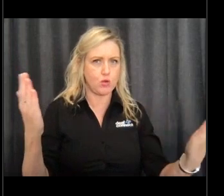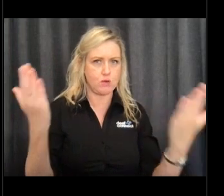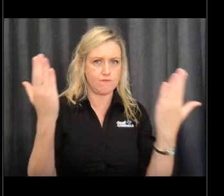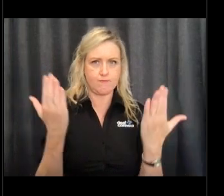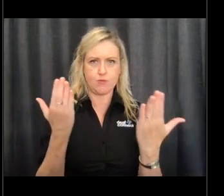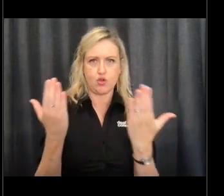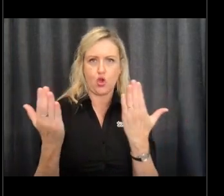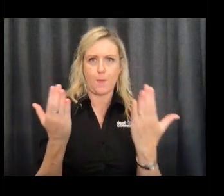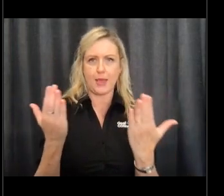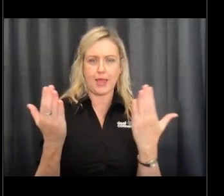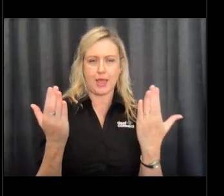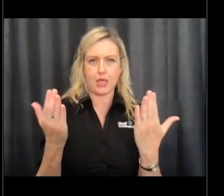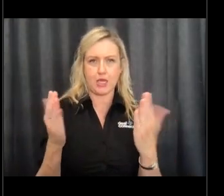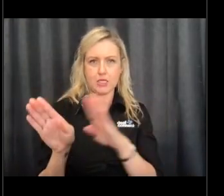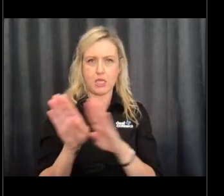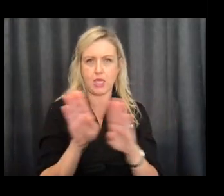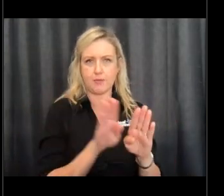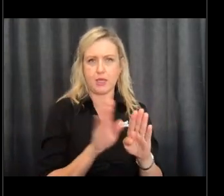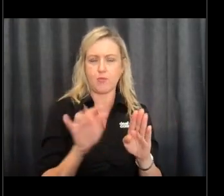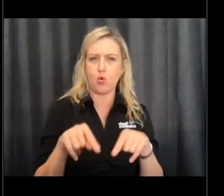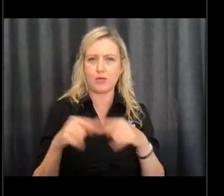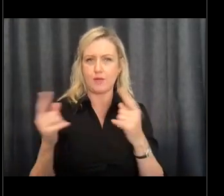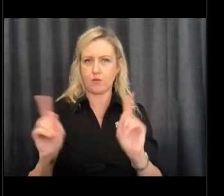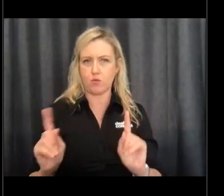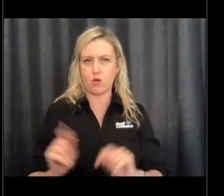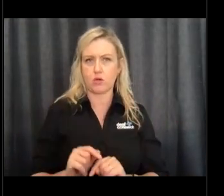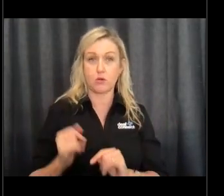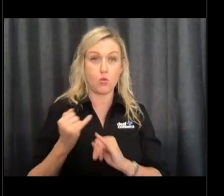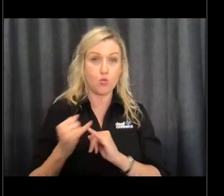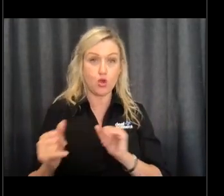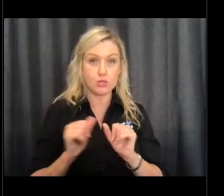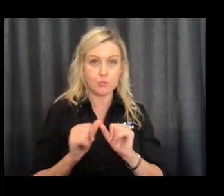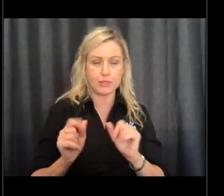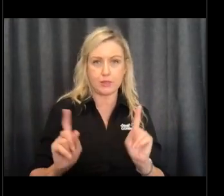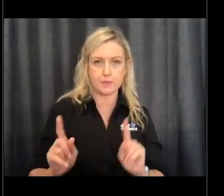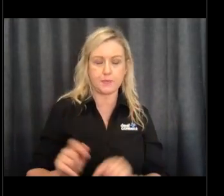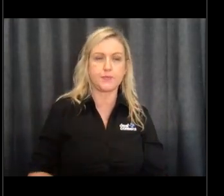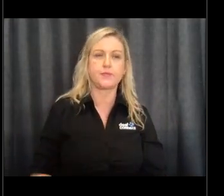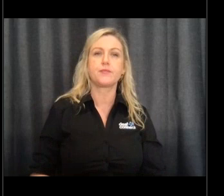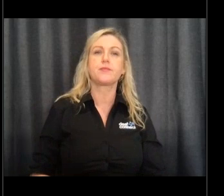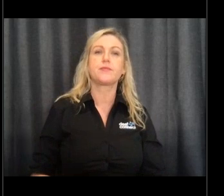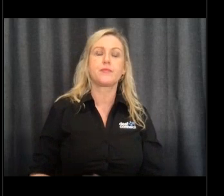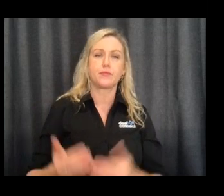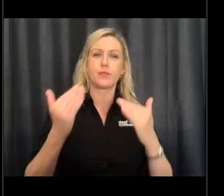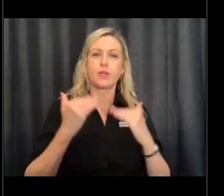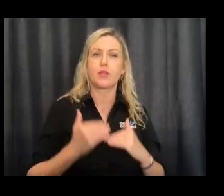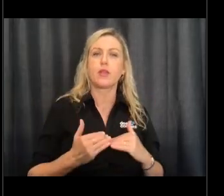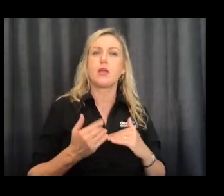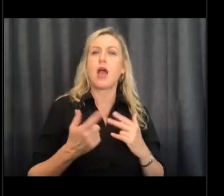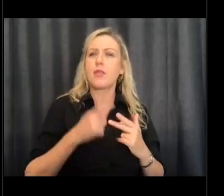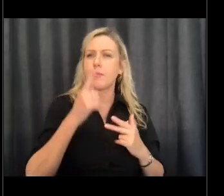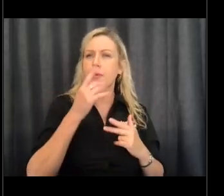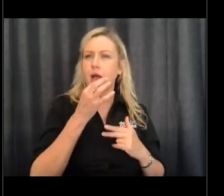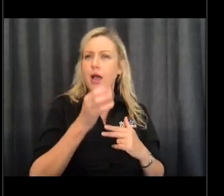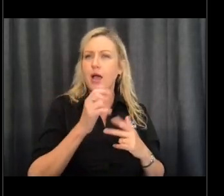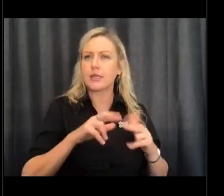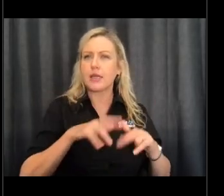We've had a question from a worker just asking for any tips to help with people who put their